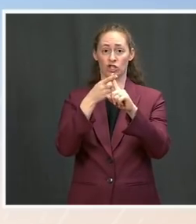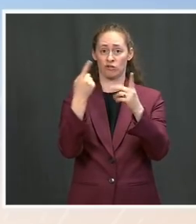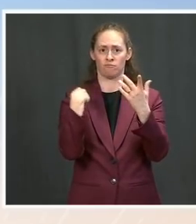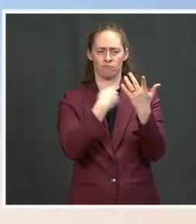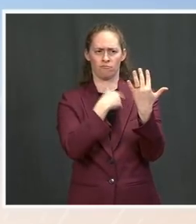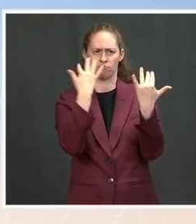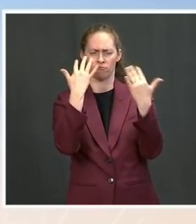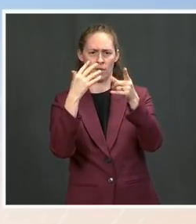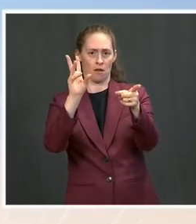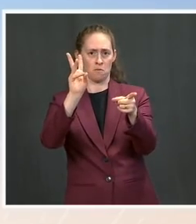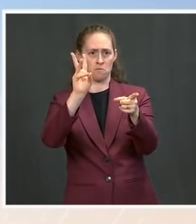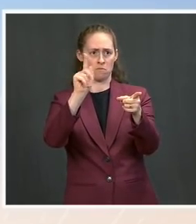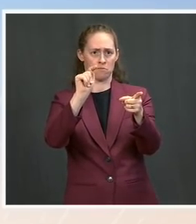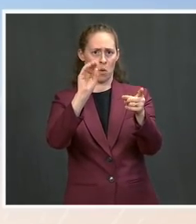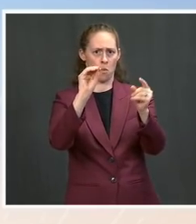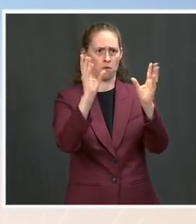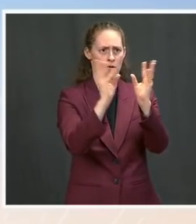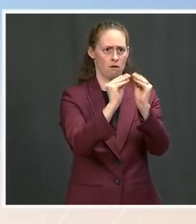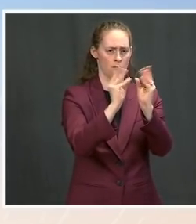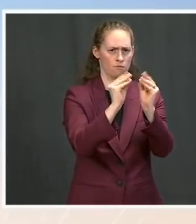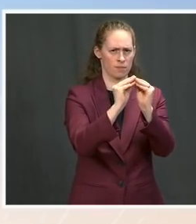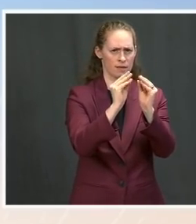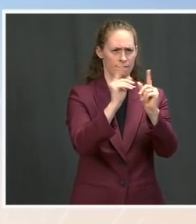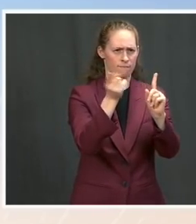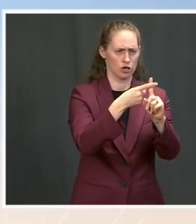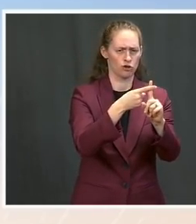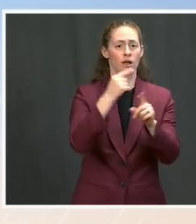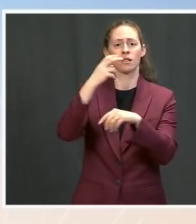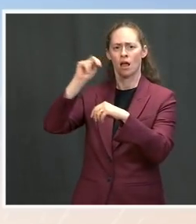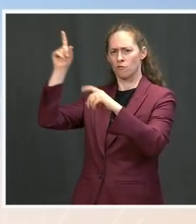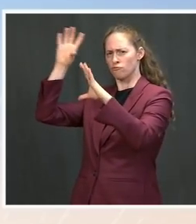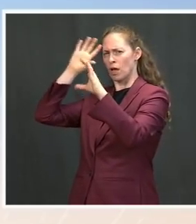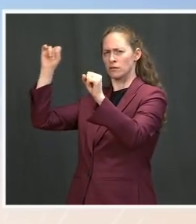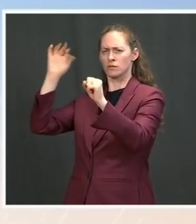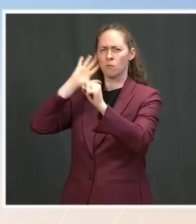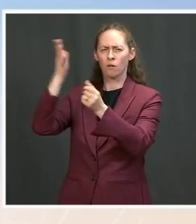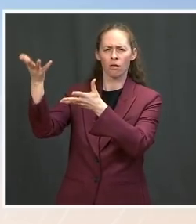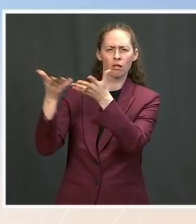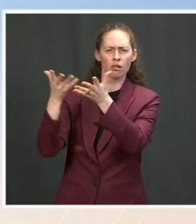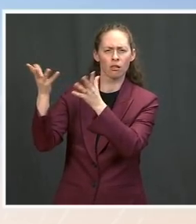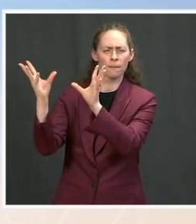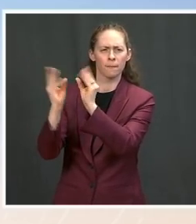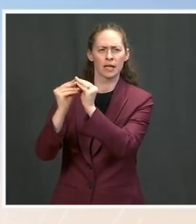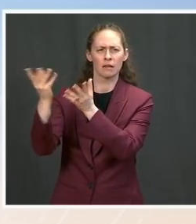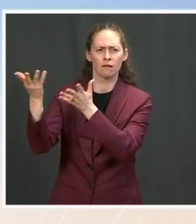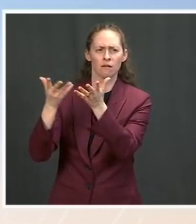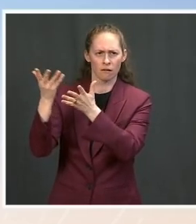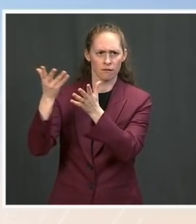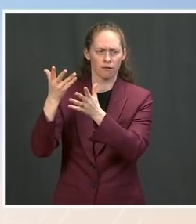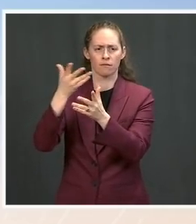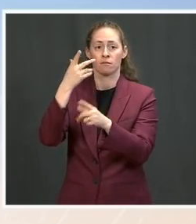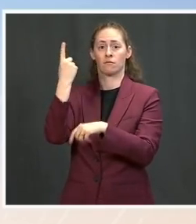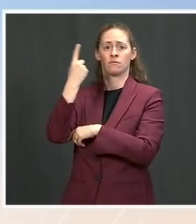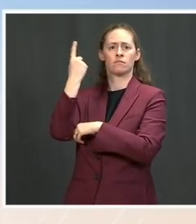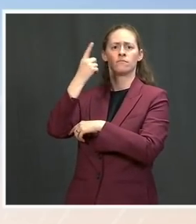would be making a recommendation to the President. That's not something that has happened at this point. And obviously -- just for people to understand --